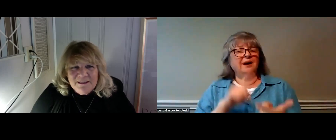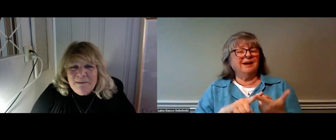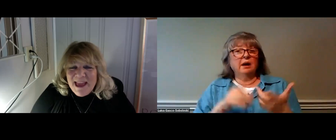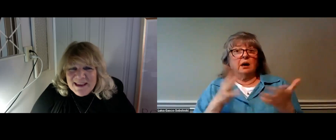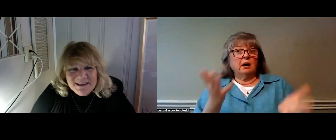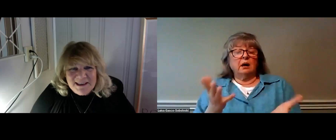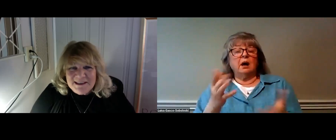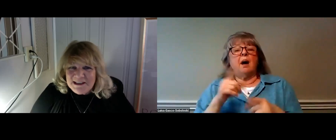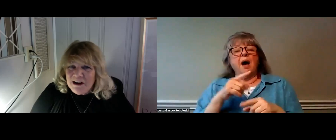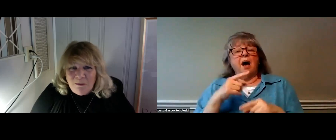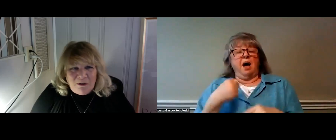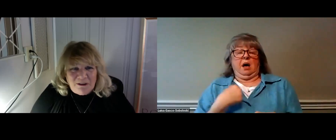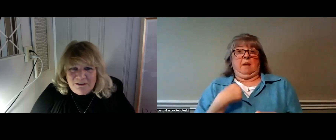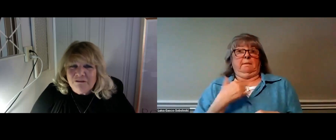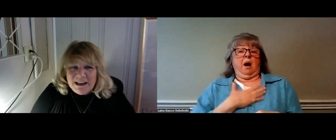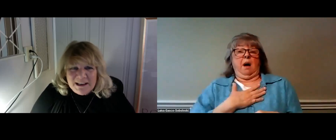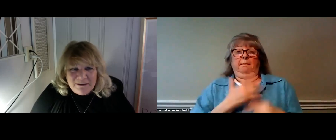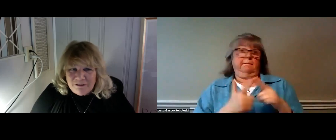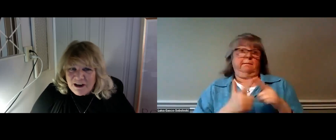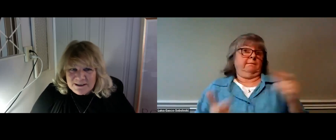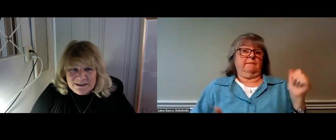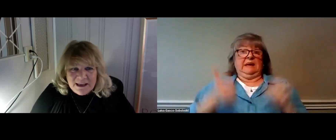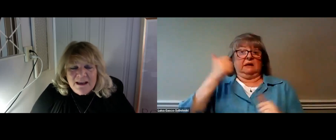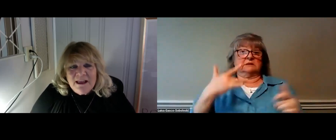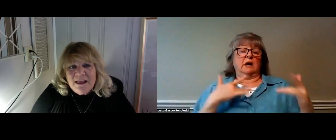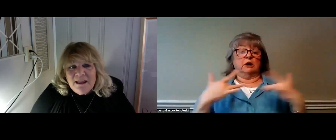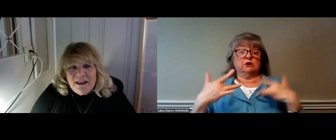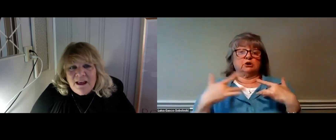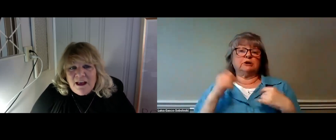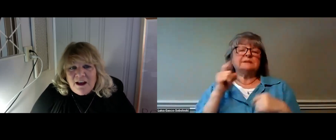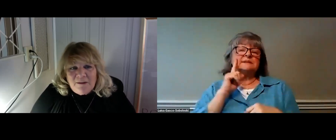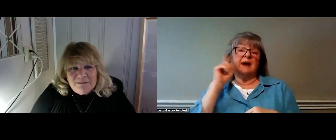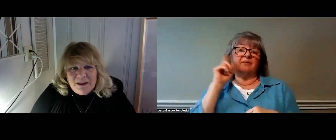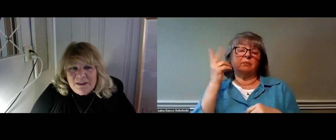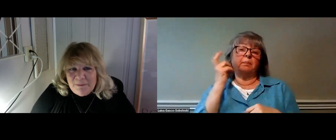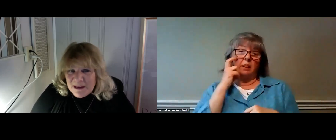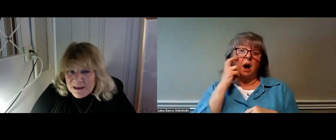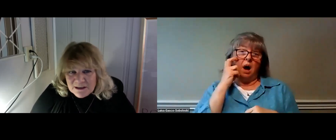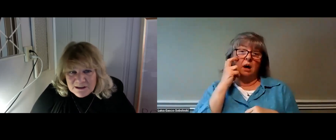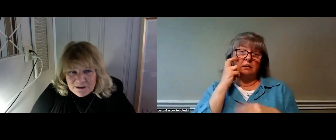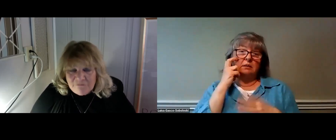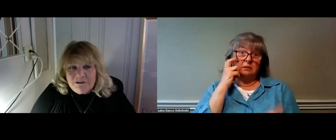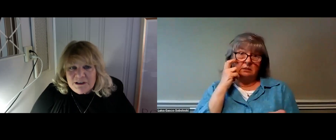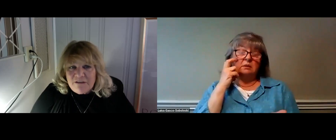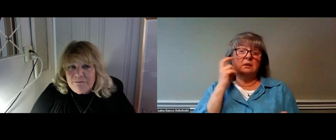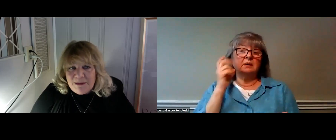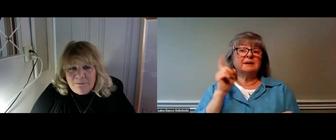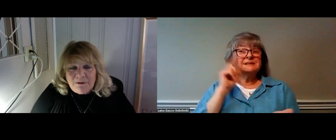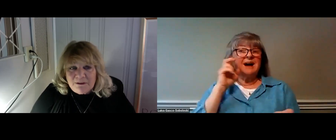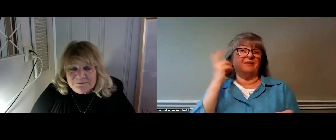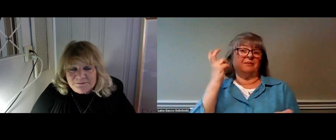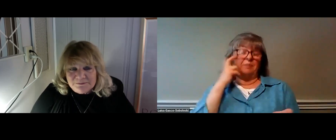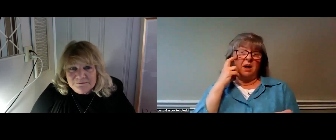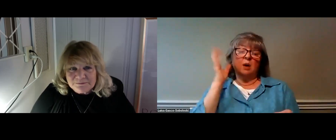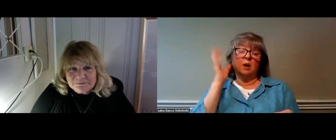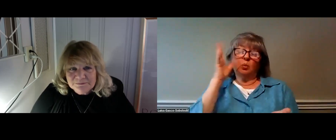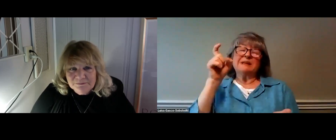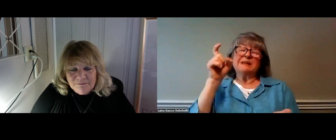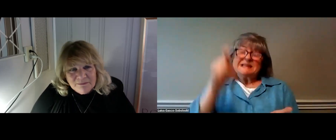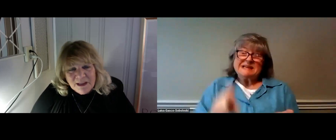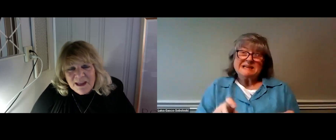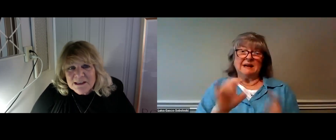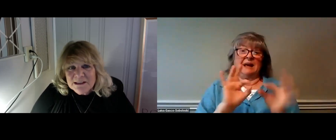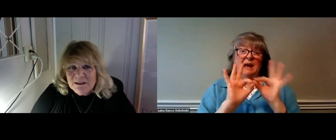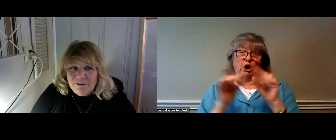The mask is terrible, frightening for us. The biggest concern for deaf people is